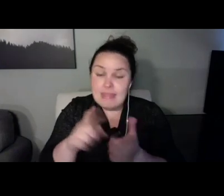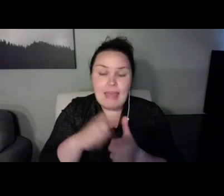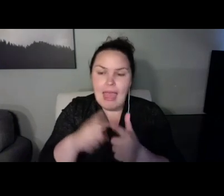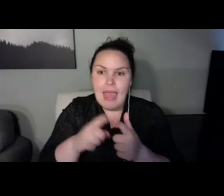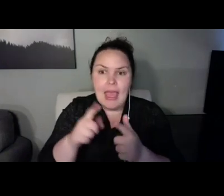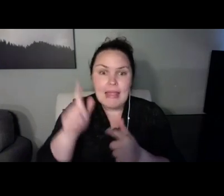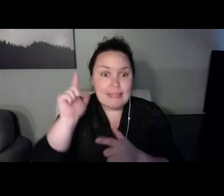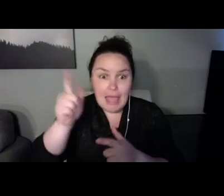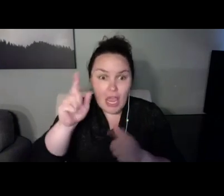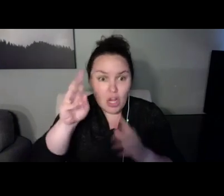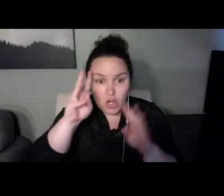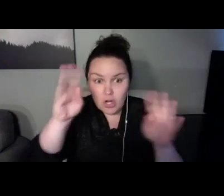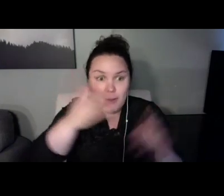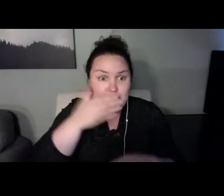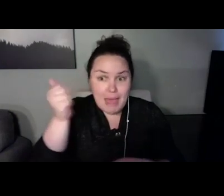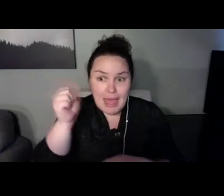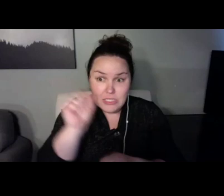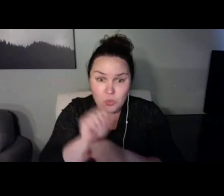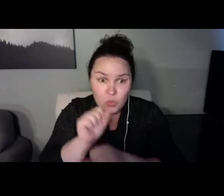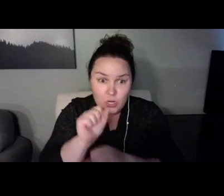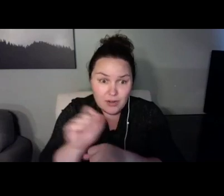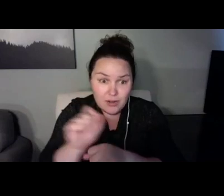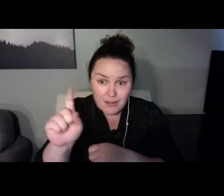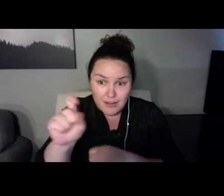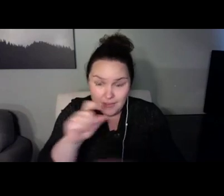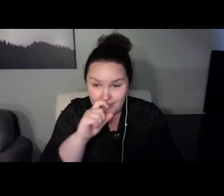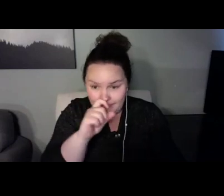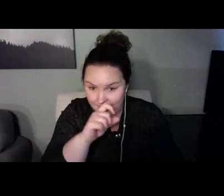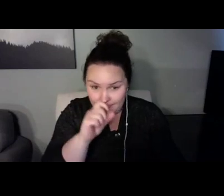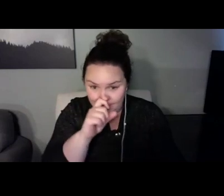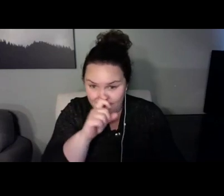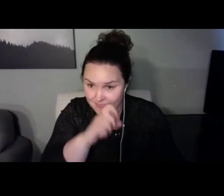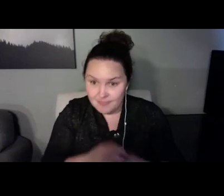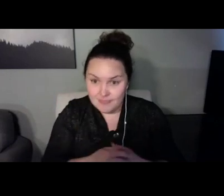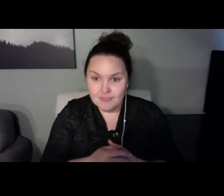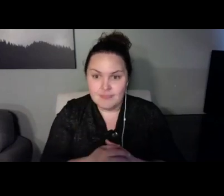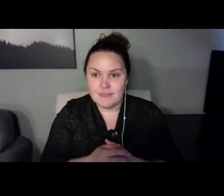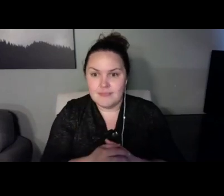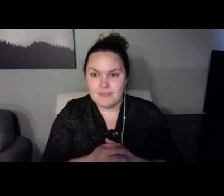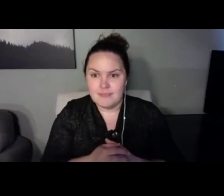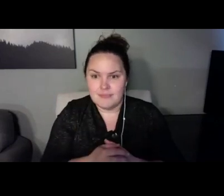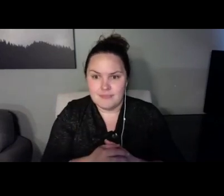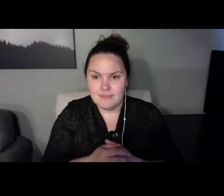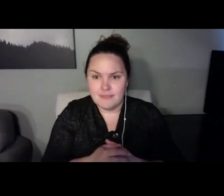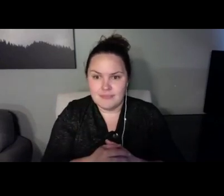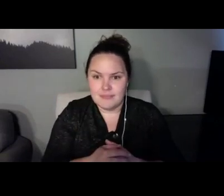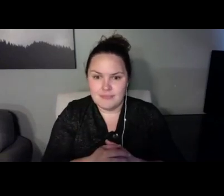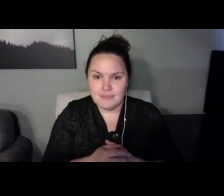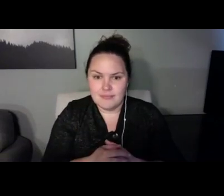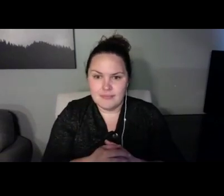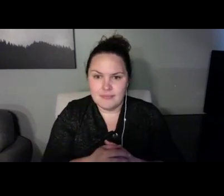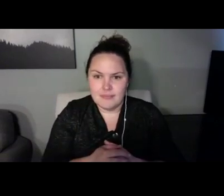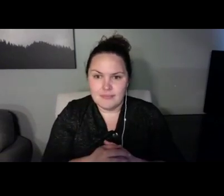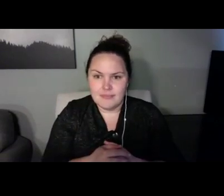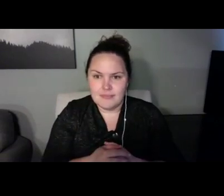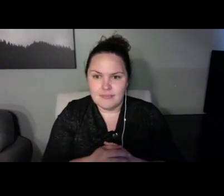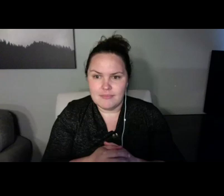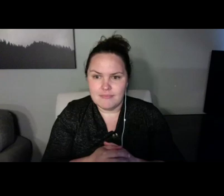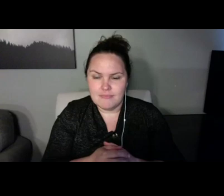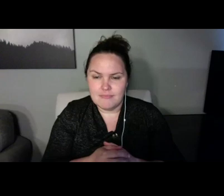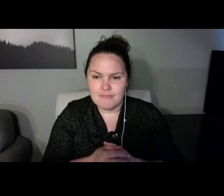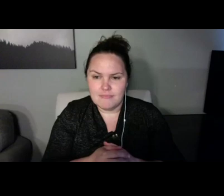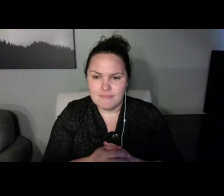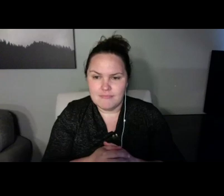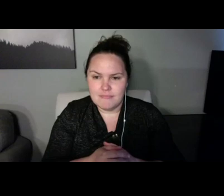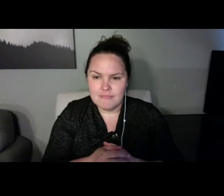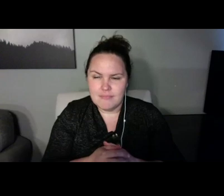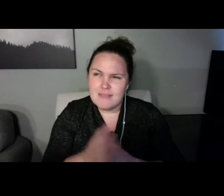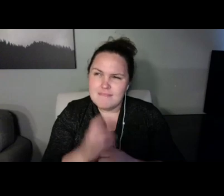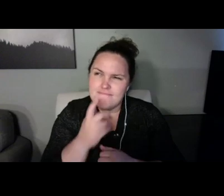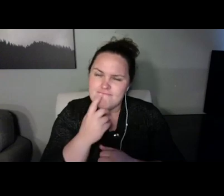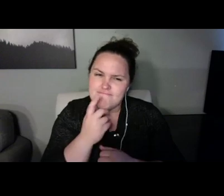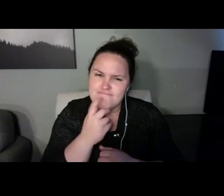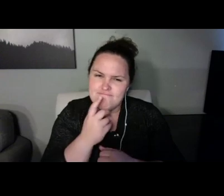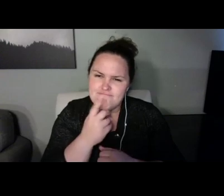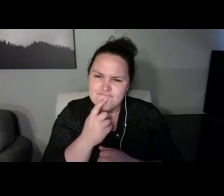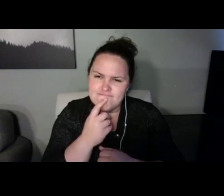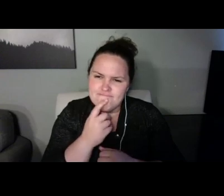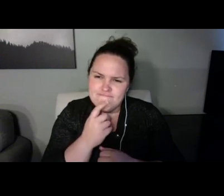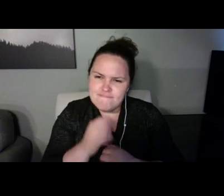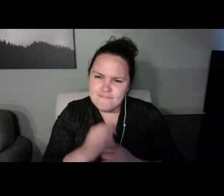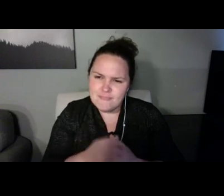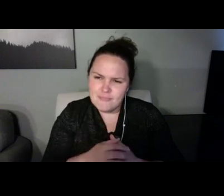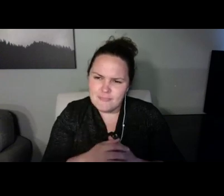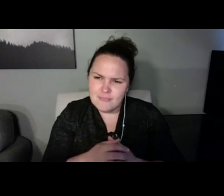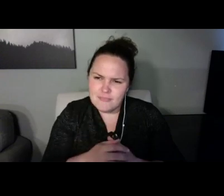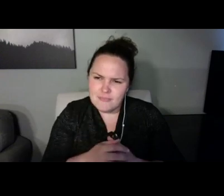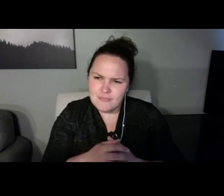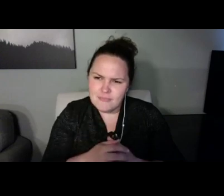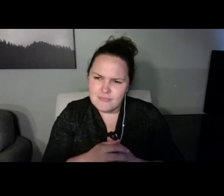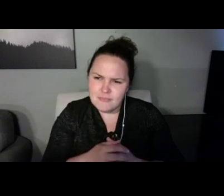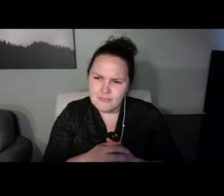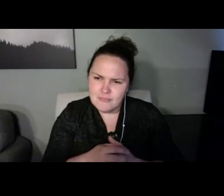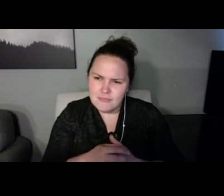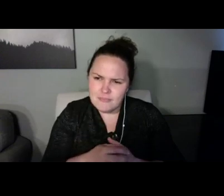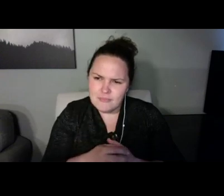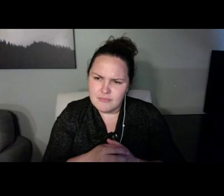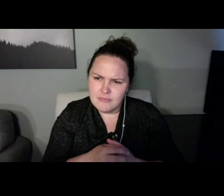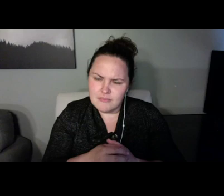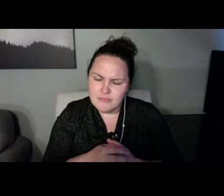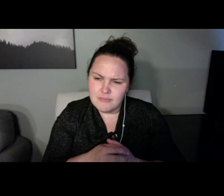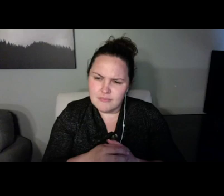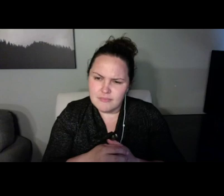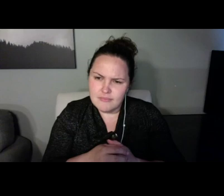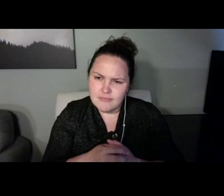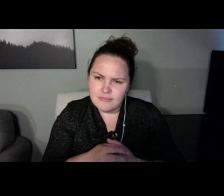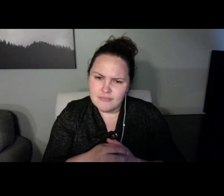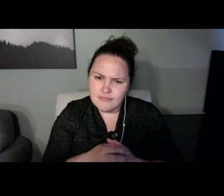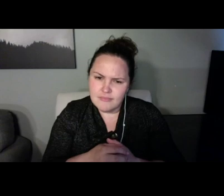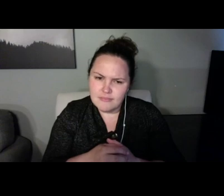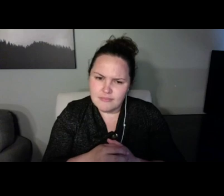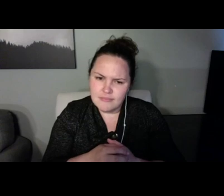Eme: Oh. Um >> Eme’s mom: Sometimes.